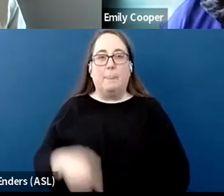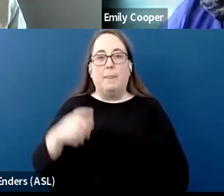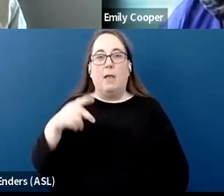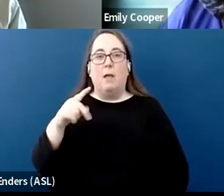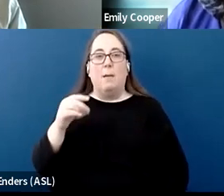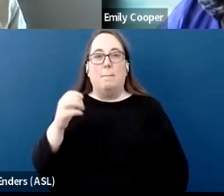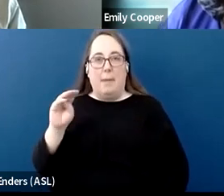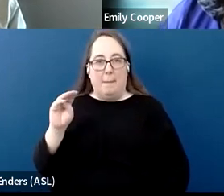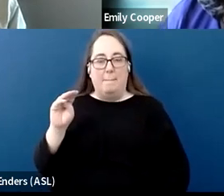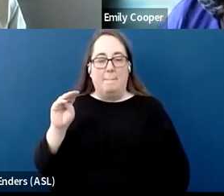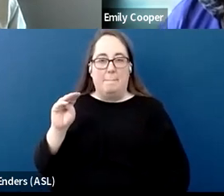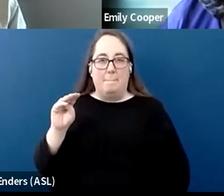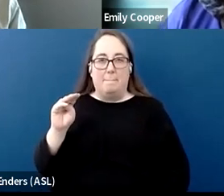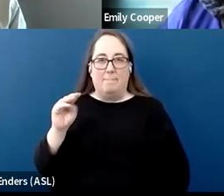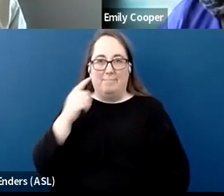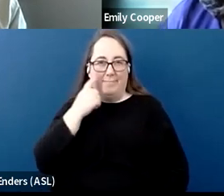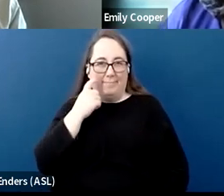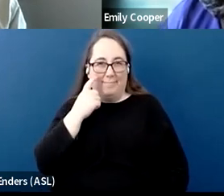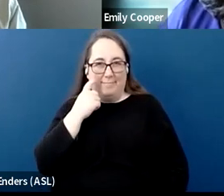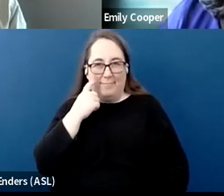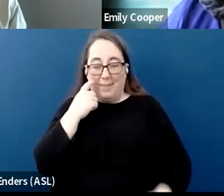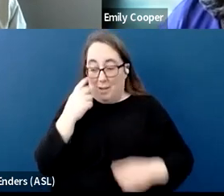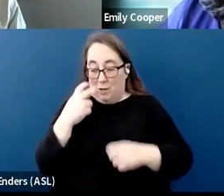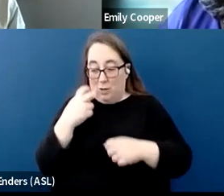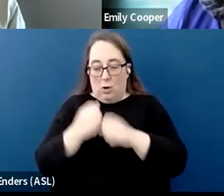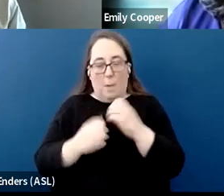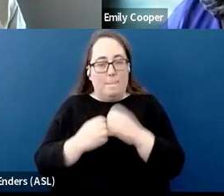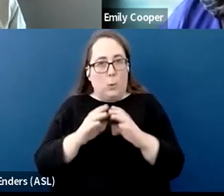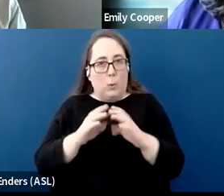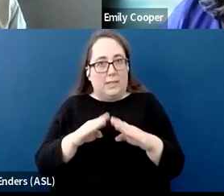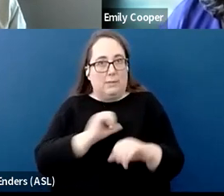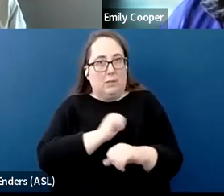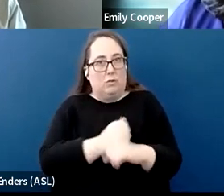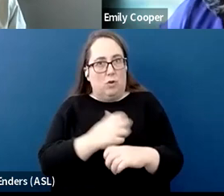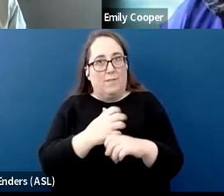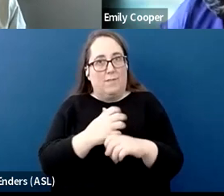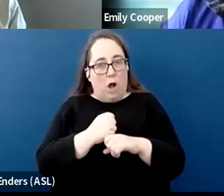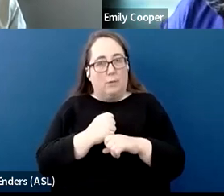WHITNEY JOY In Washington, and I am sure this is the same throughout